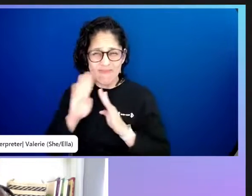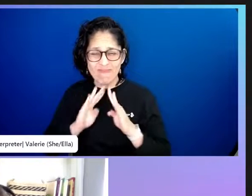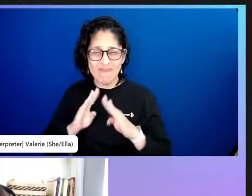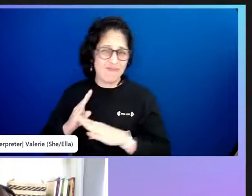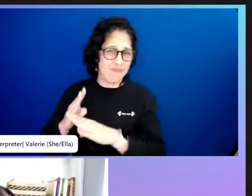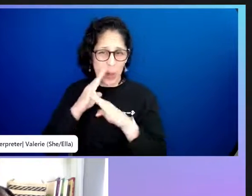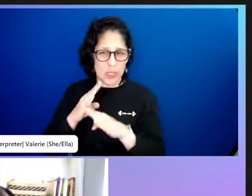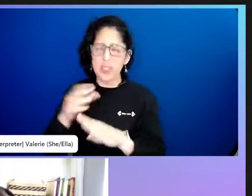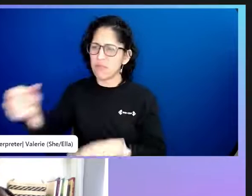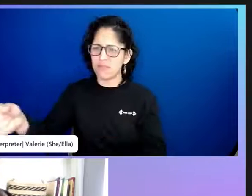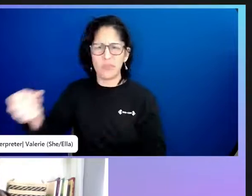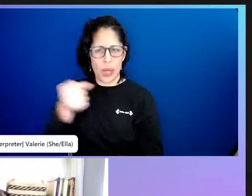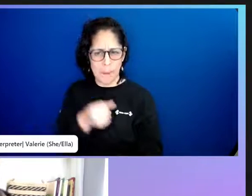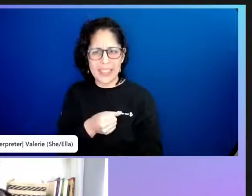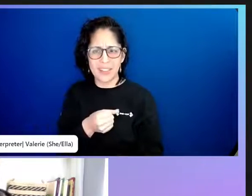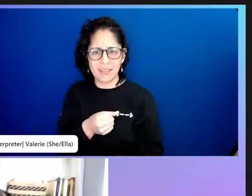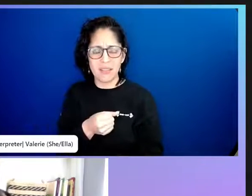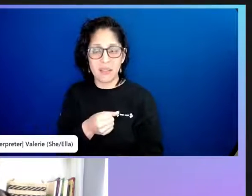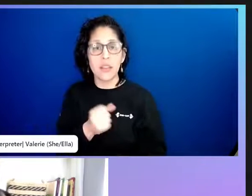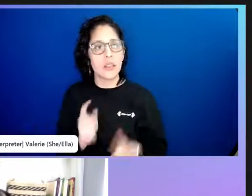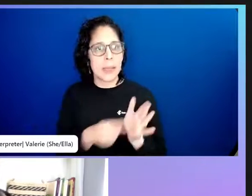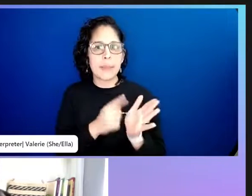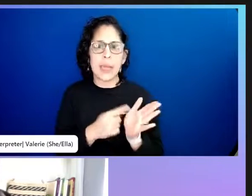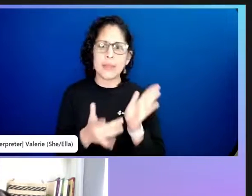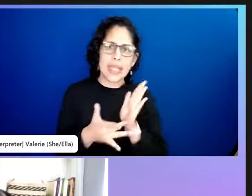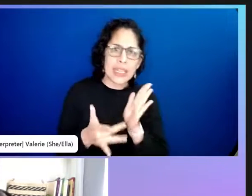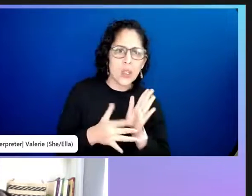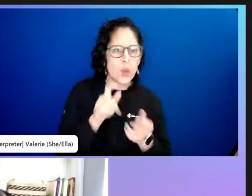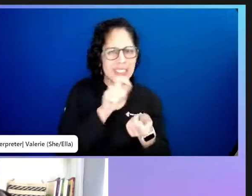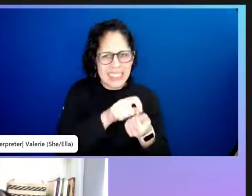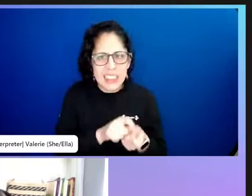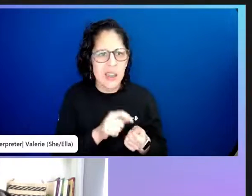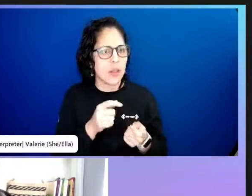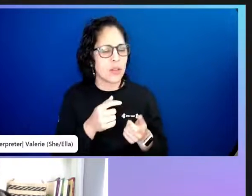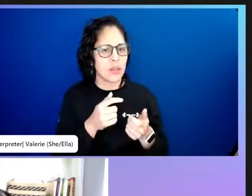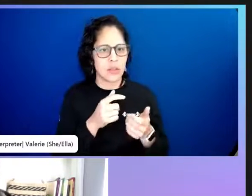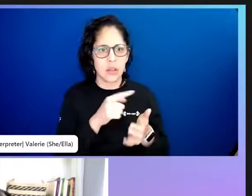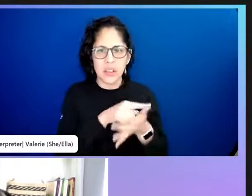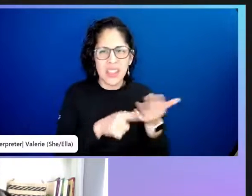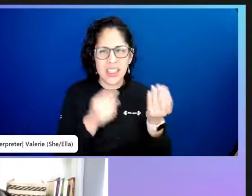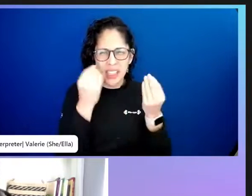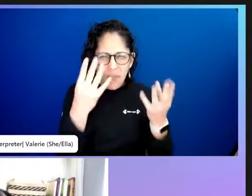somebody with a lot of technical details and uh and things like that right away can really you